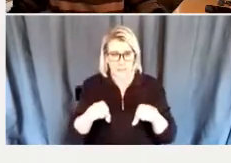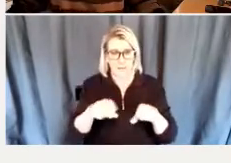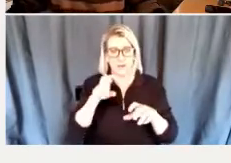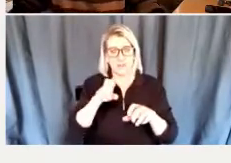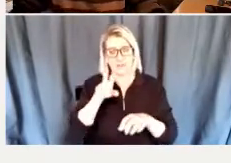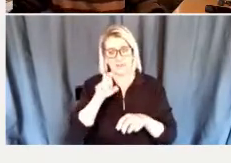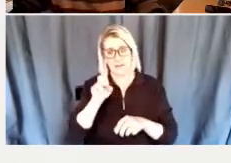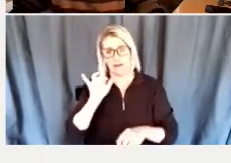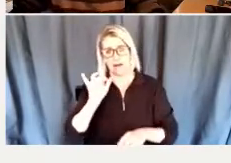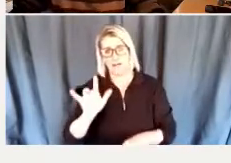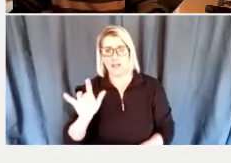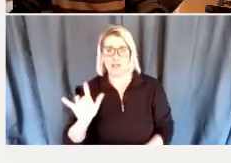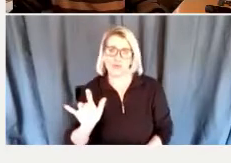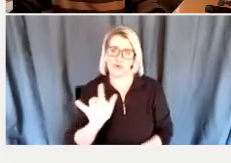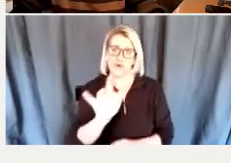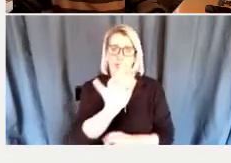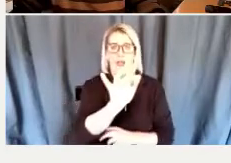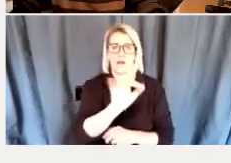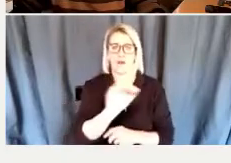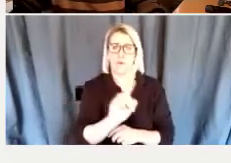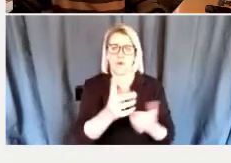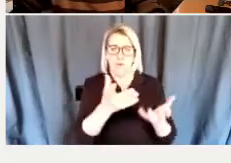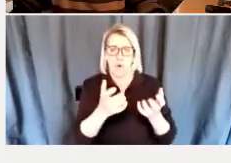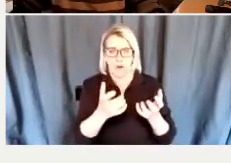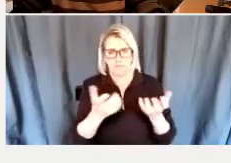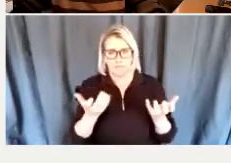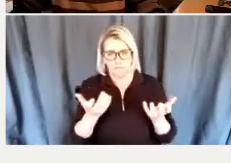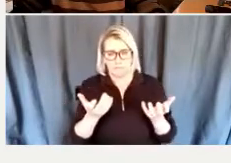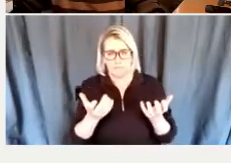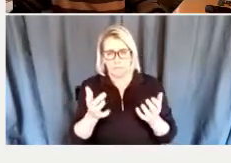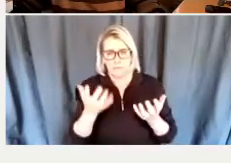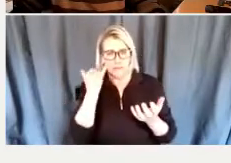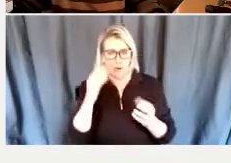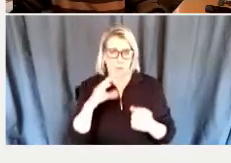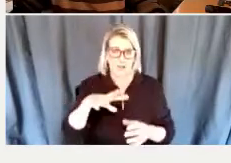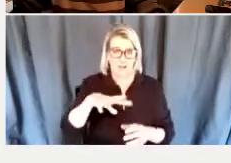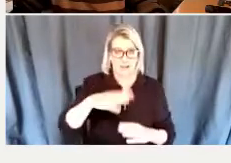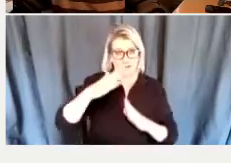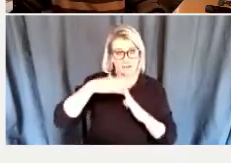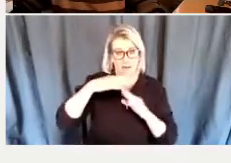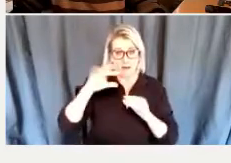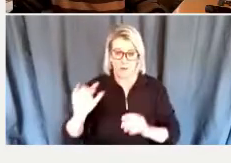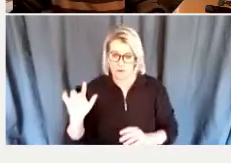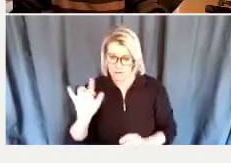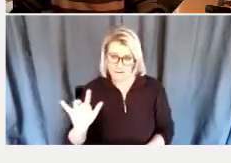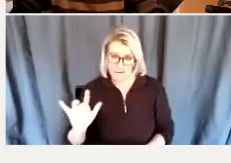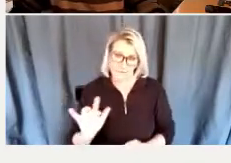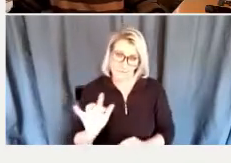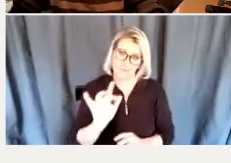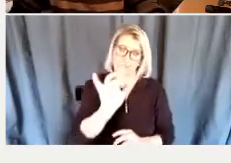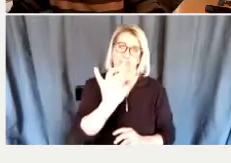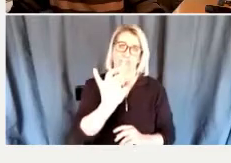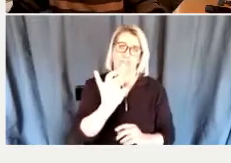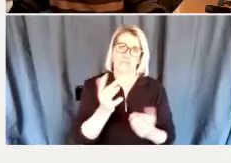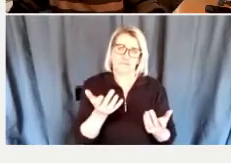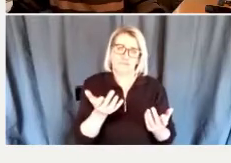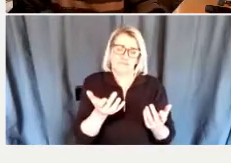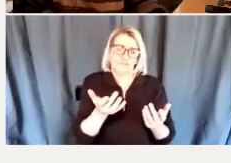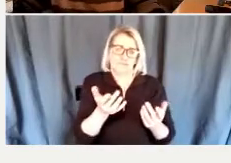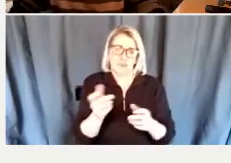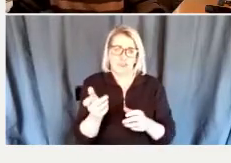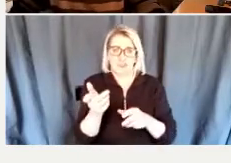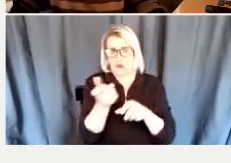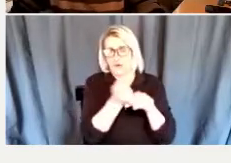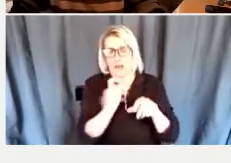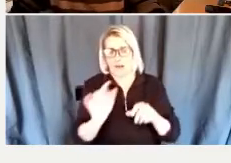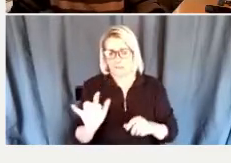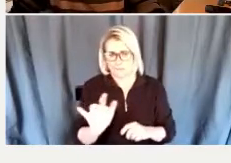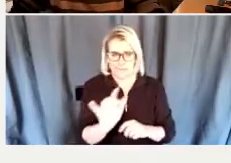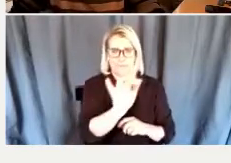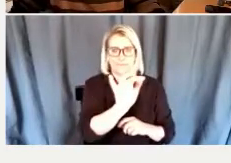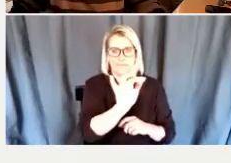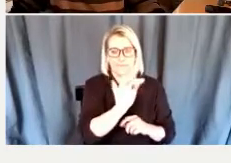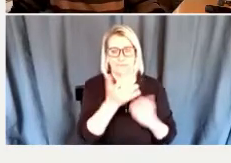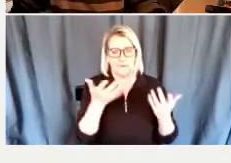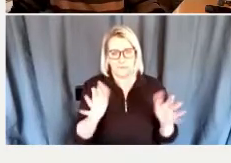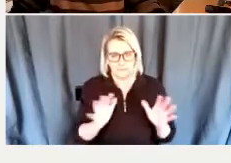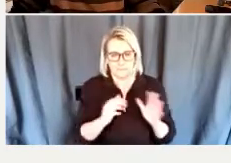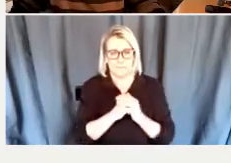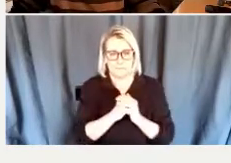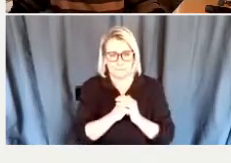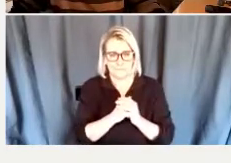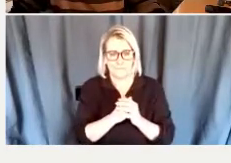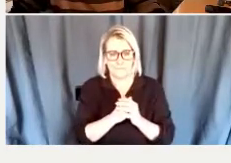you want to put it. If I want to put that module first I just drag it in there. that